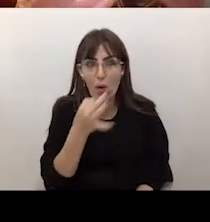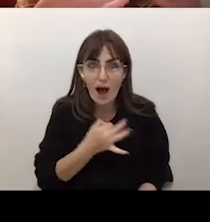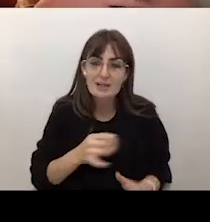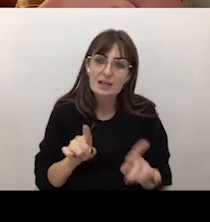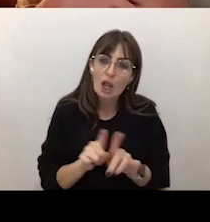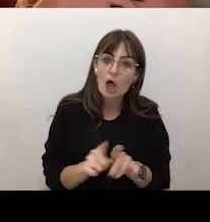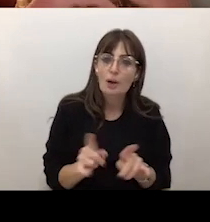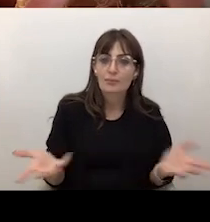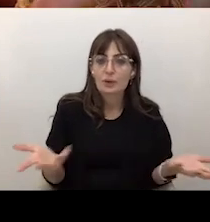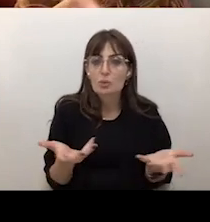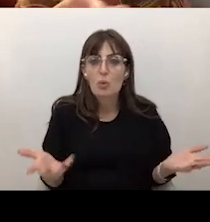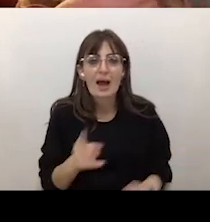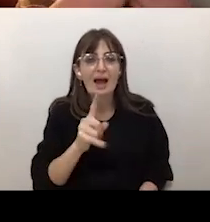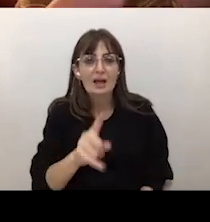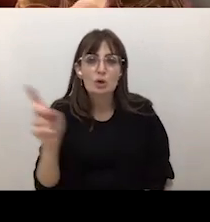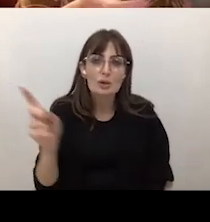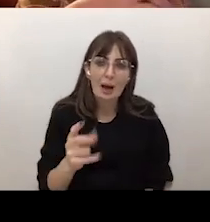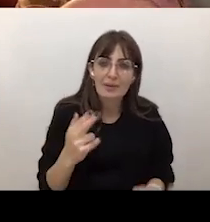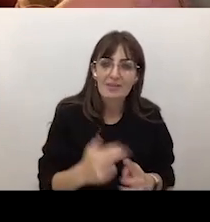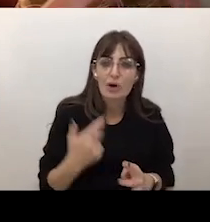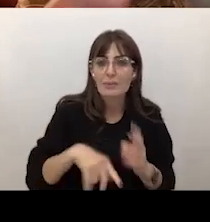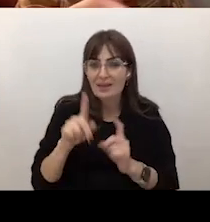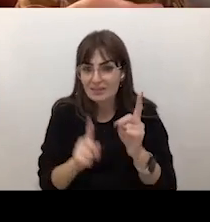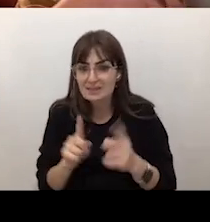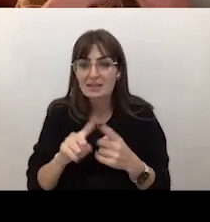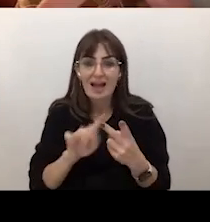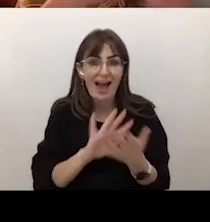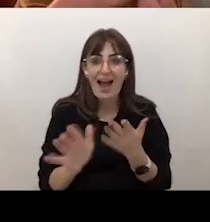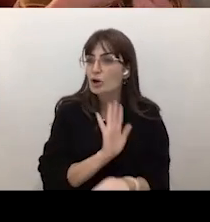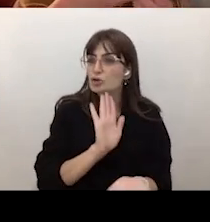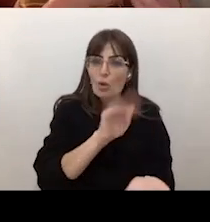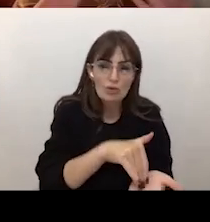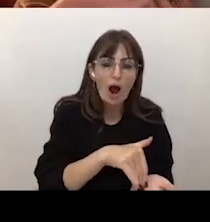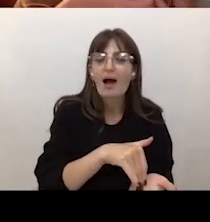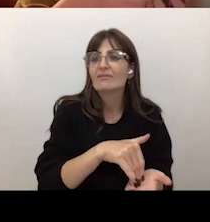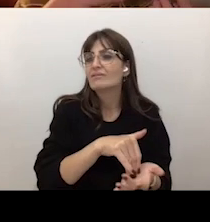"Where are you coming from in the city? How did you get there?" I can understand